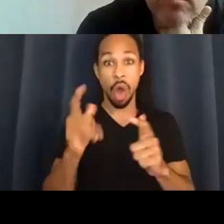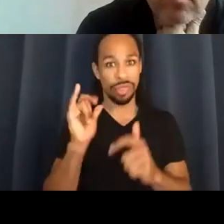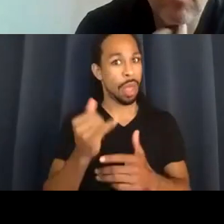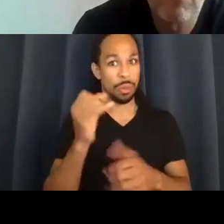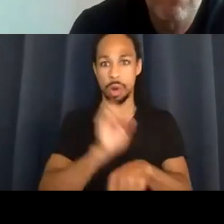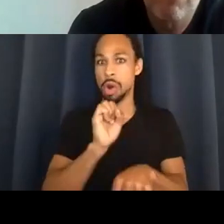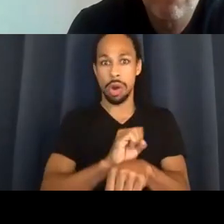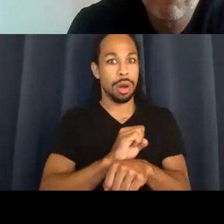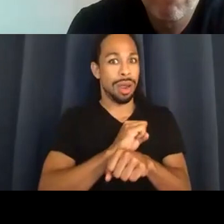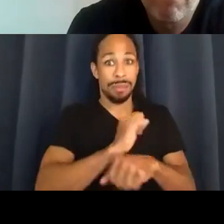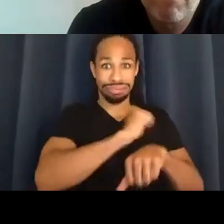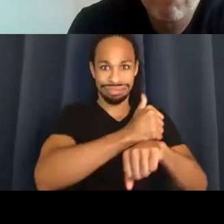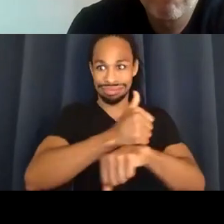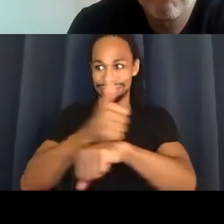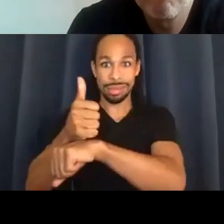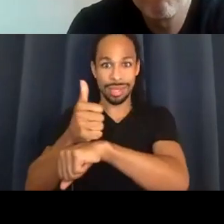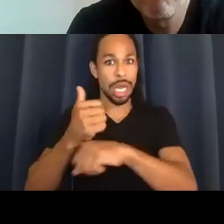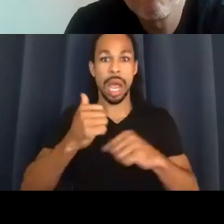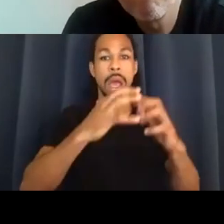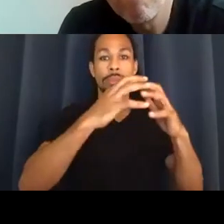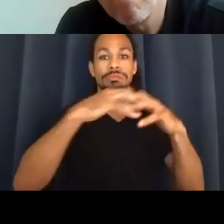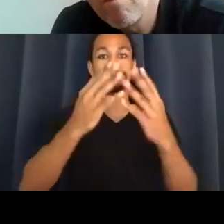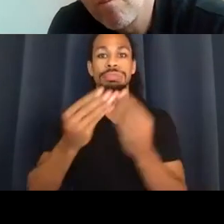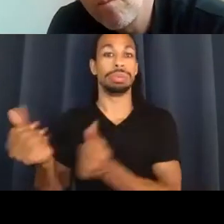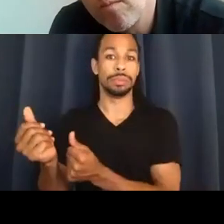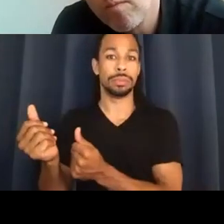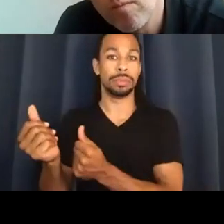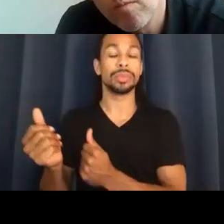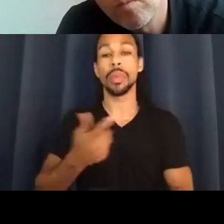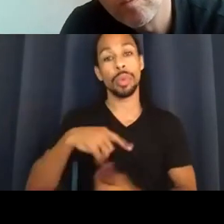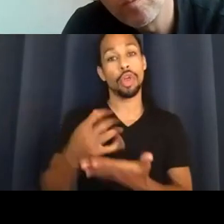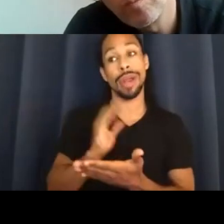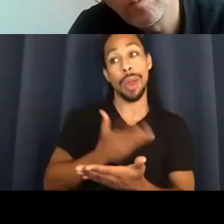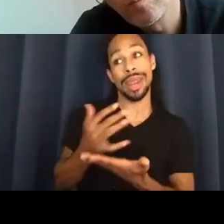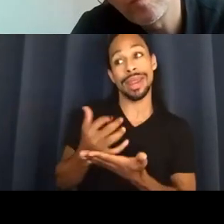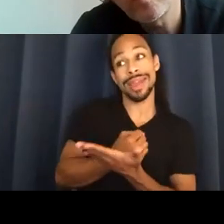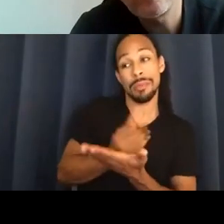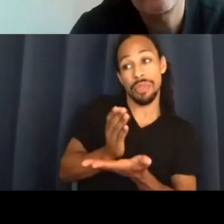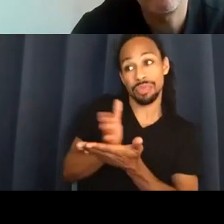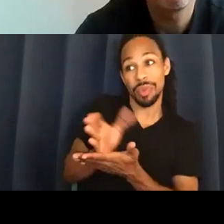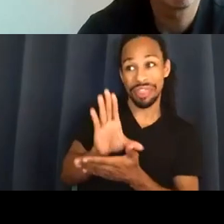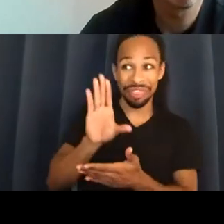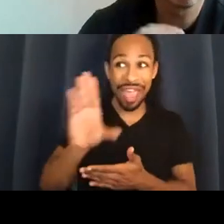18:10:50 We earn our income based on their engagement, so we have no income in sight.